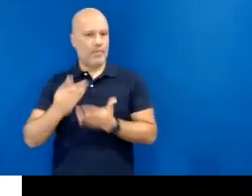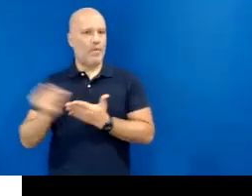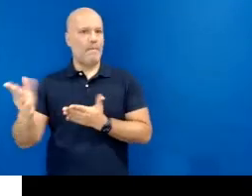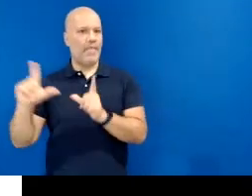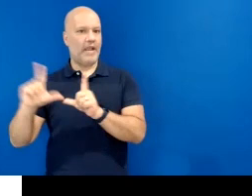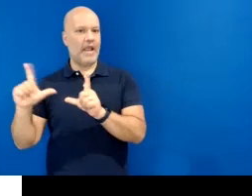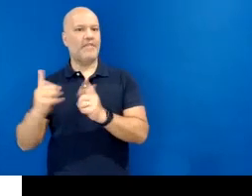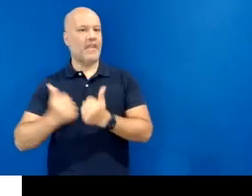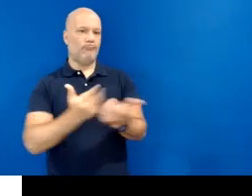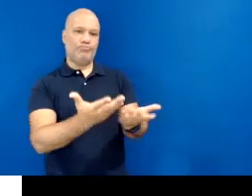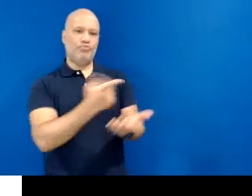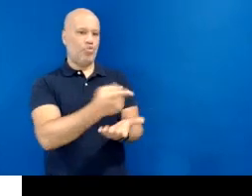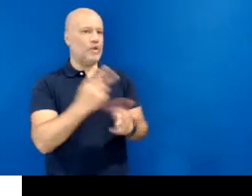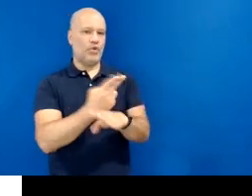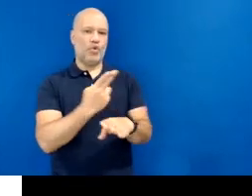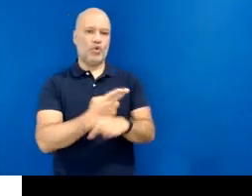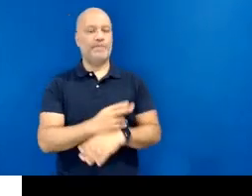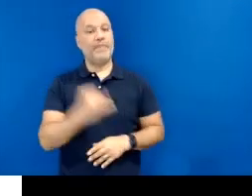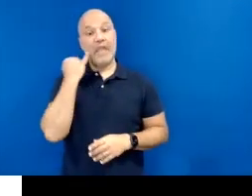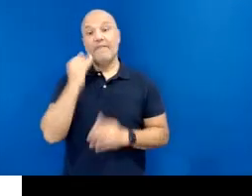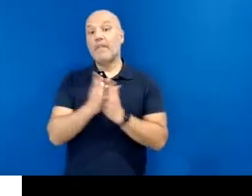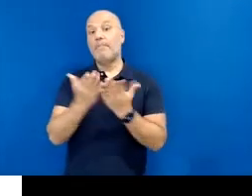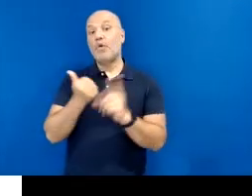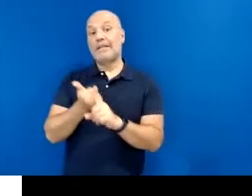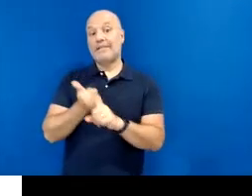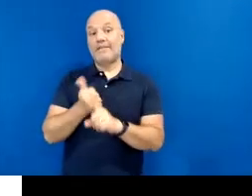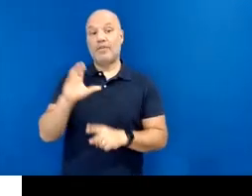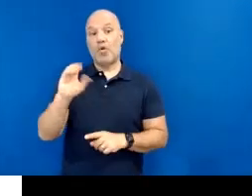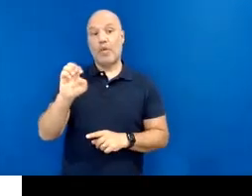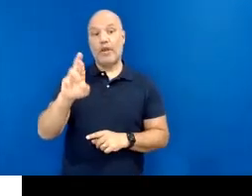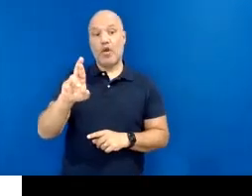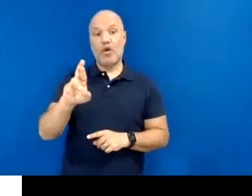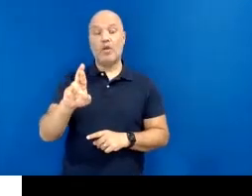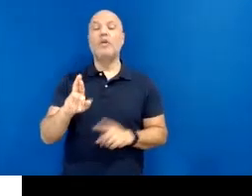If it's an OER book that's in faculty select, you can begin using it as soon as you find it.